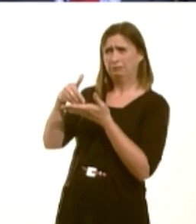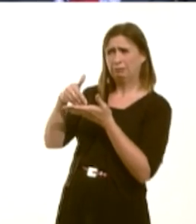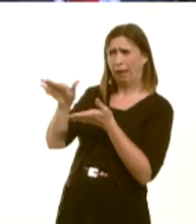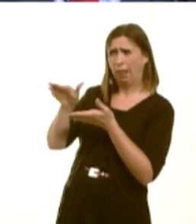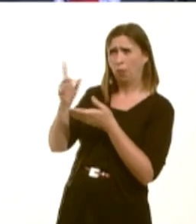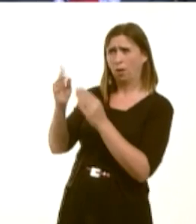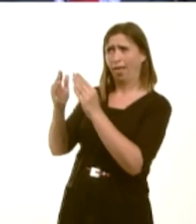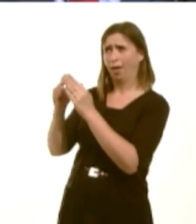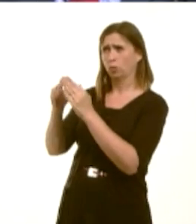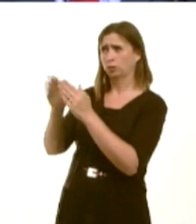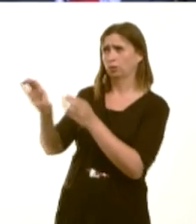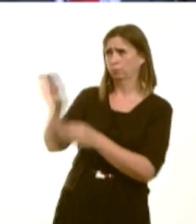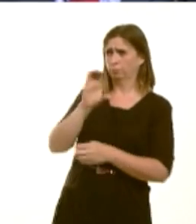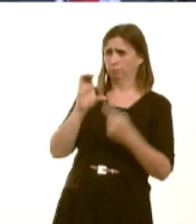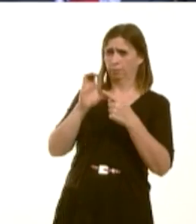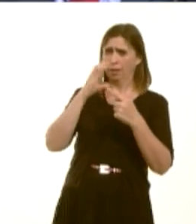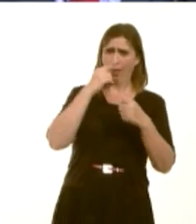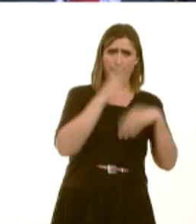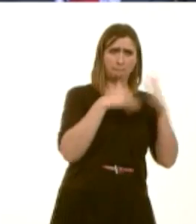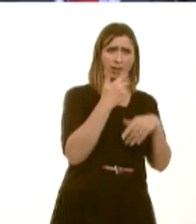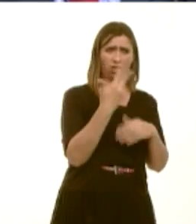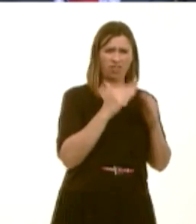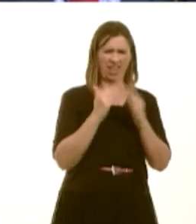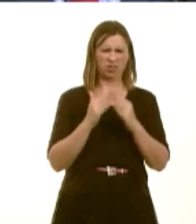but that is nevertheless what is proposed. Itís the equivalent of trying to solve a